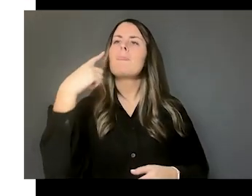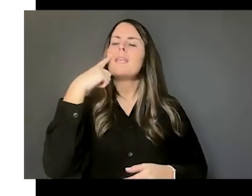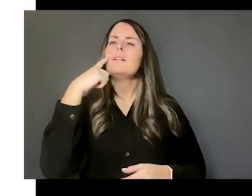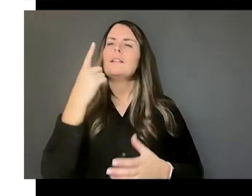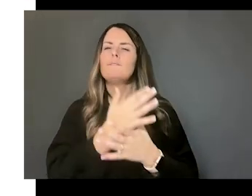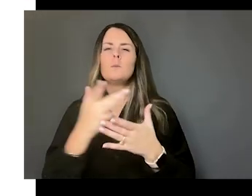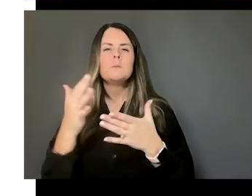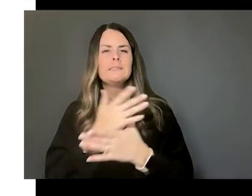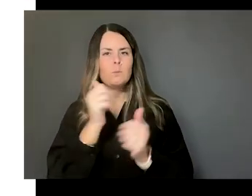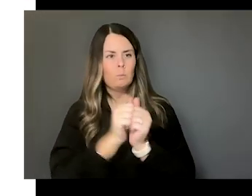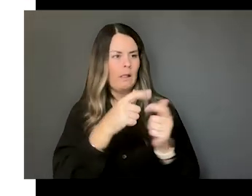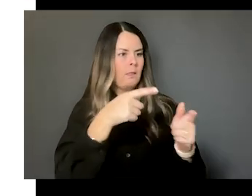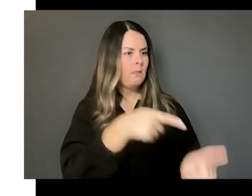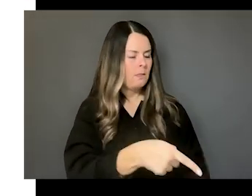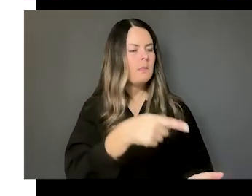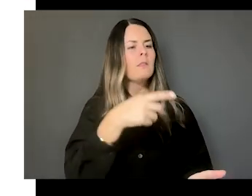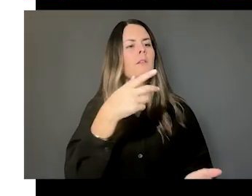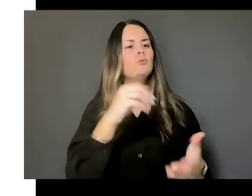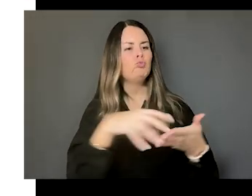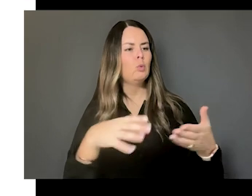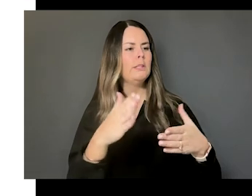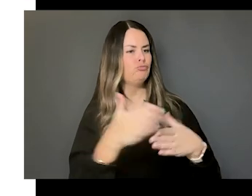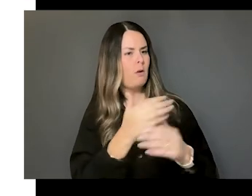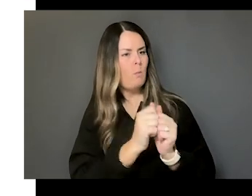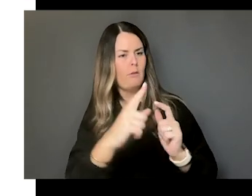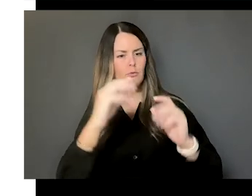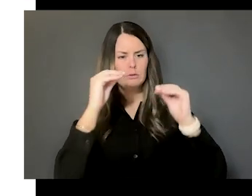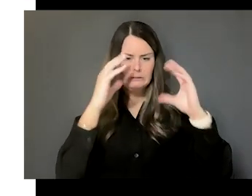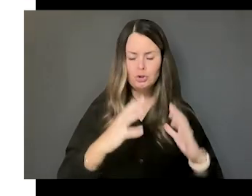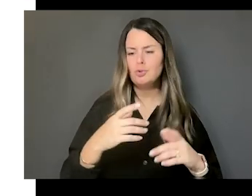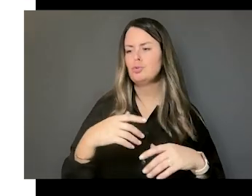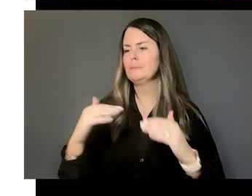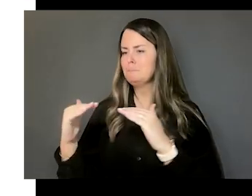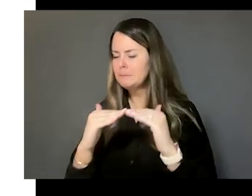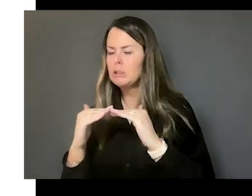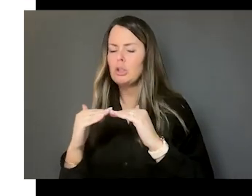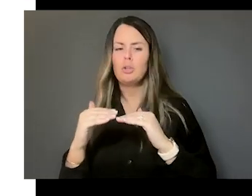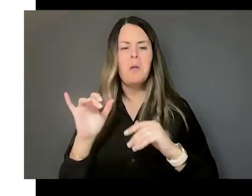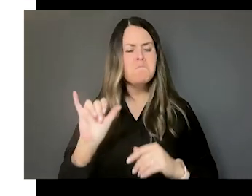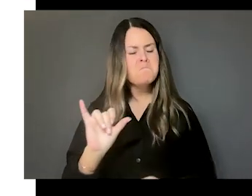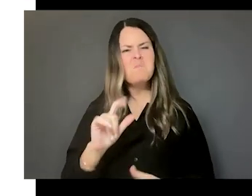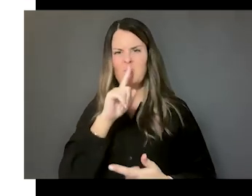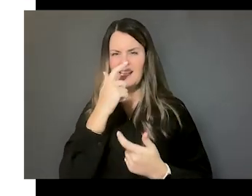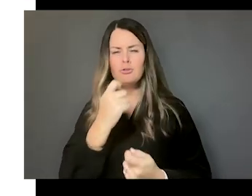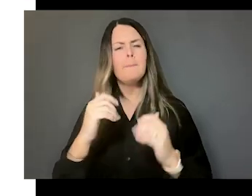are sharing with their peers, and their teacher, was interesting. It was lower than we expected.